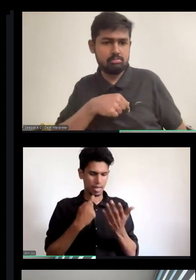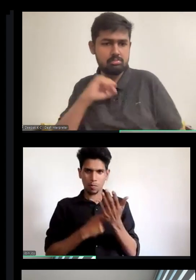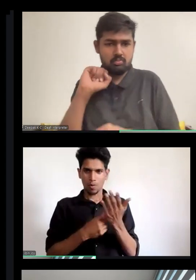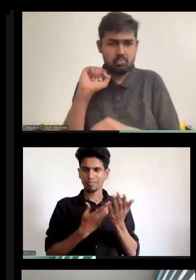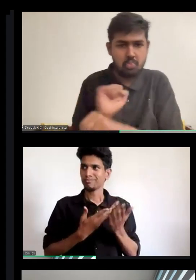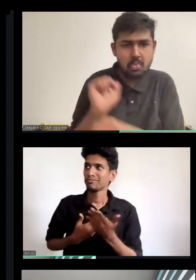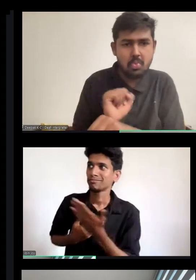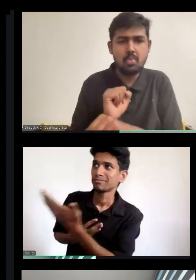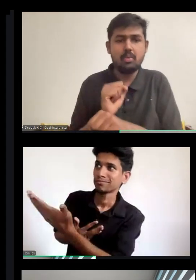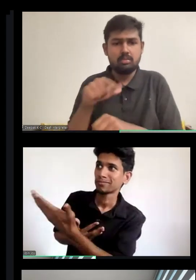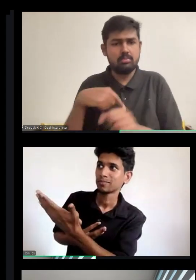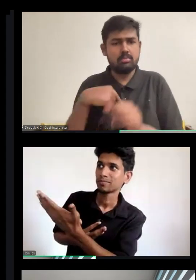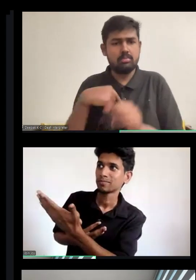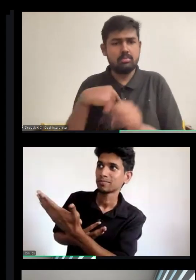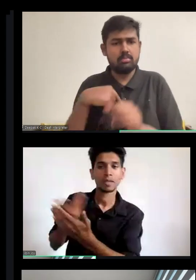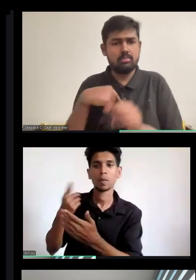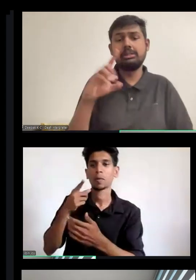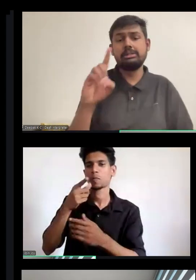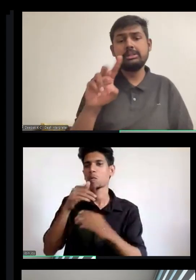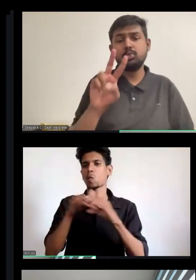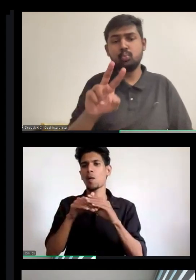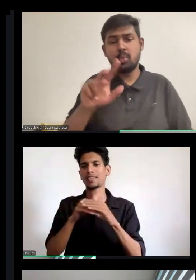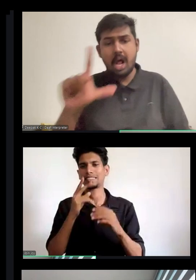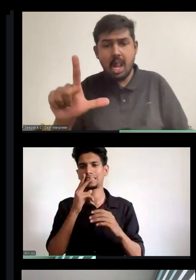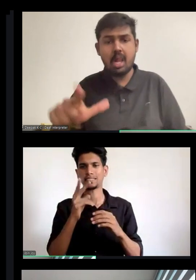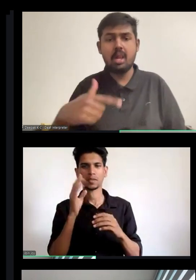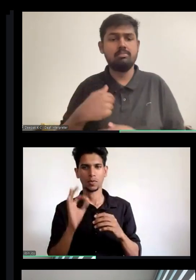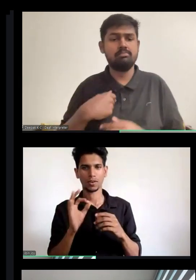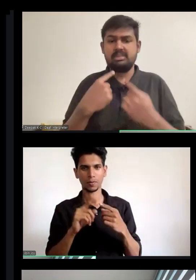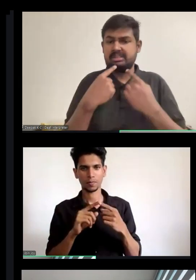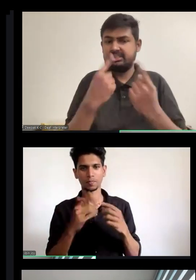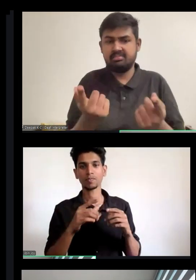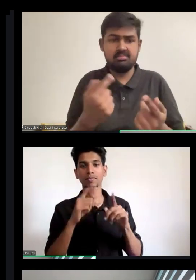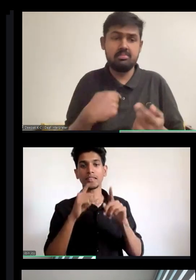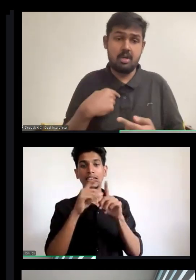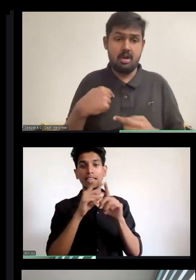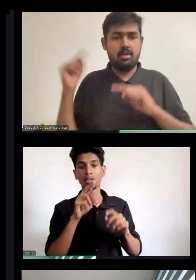depending on the context. In D2L, I report to the chief product officer.